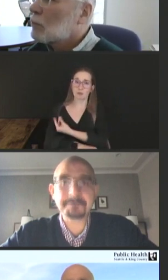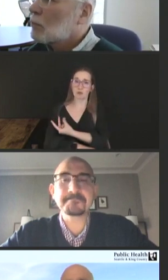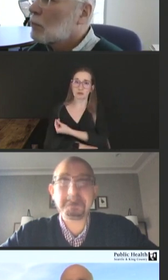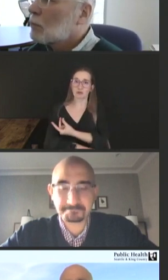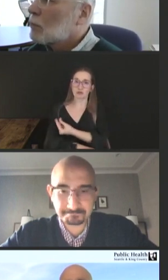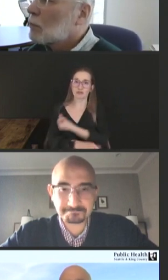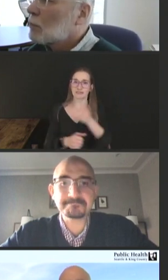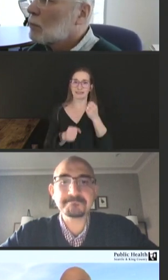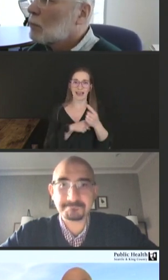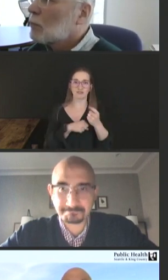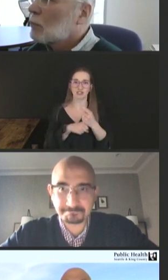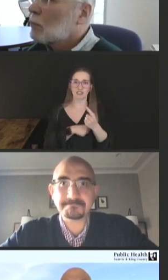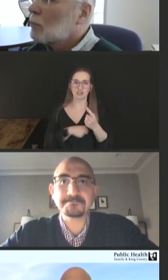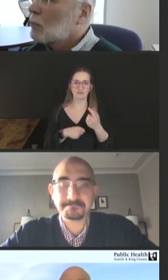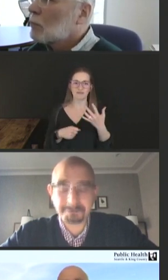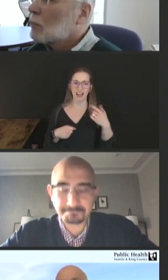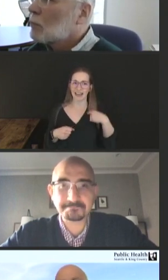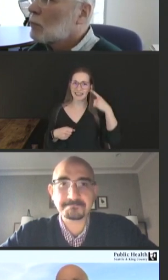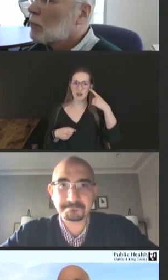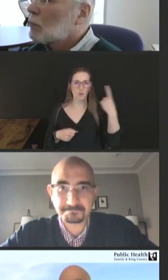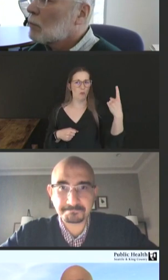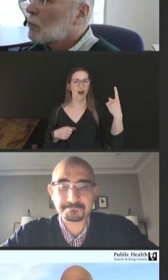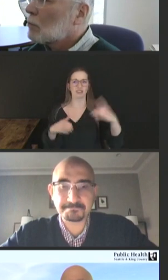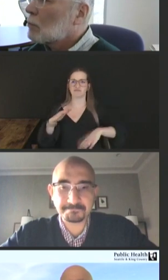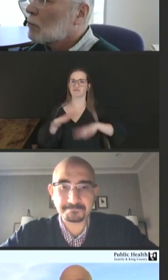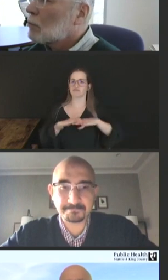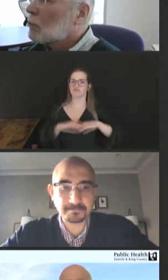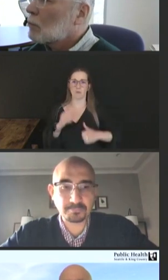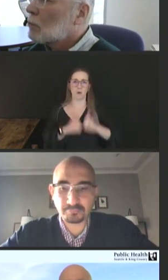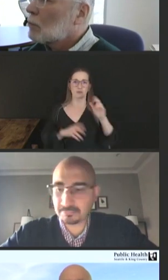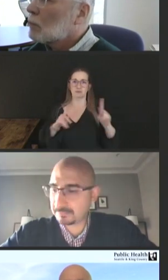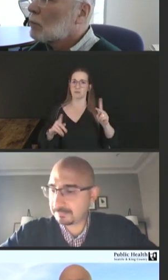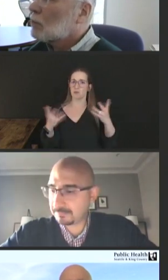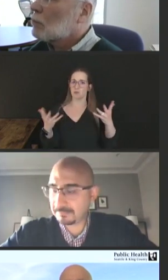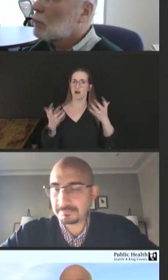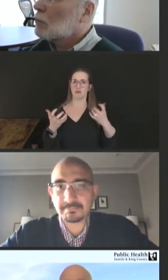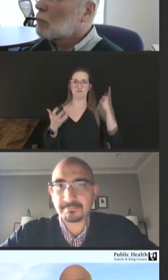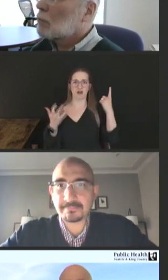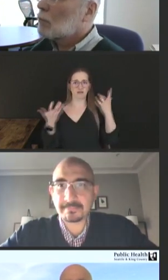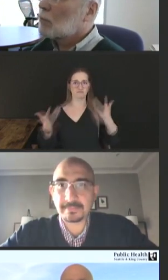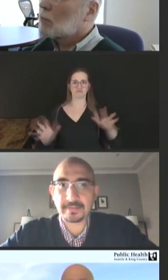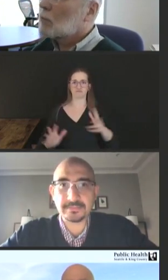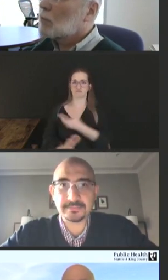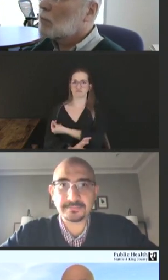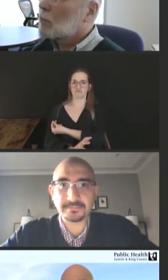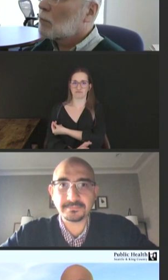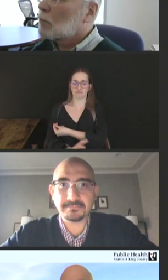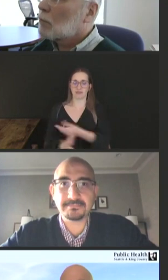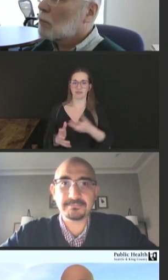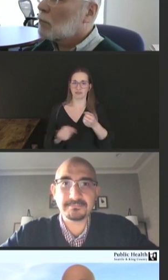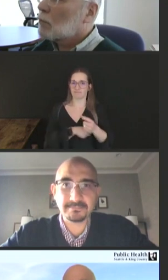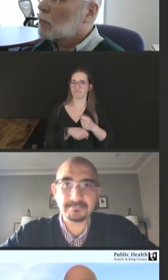the most we could ask for. So vaccines that have substantial waning of antibody titers